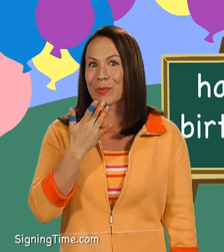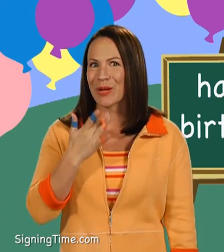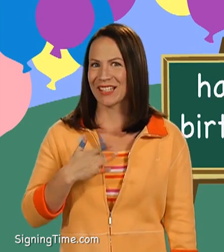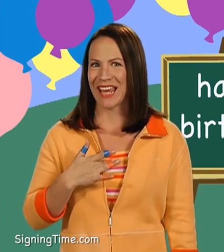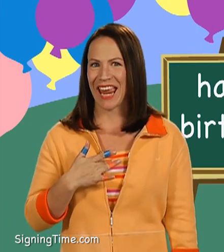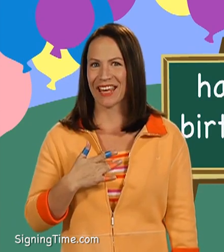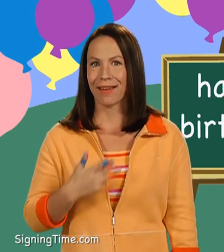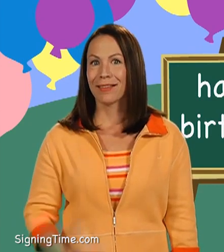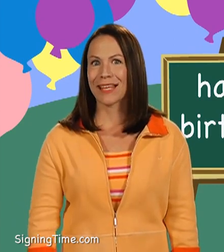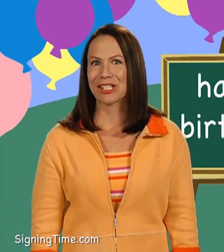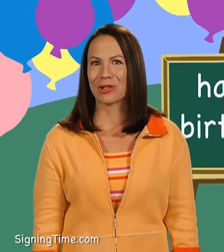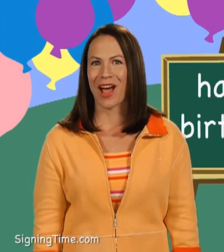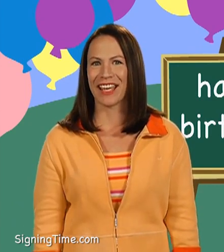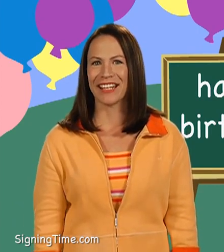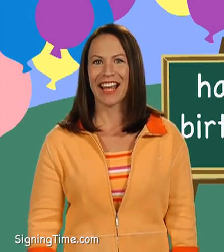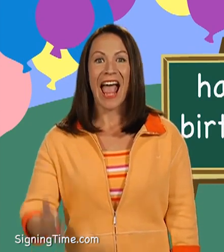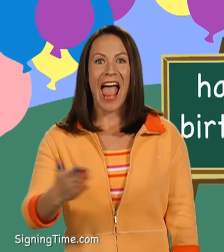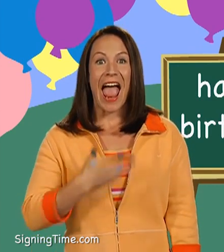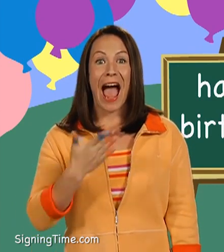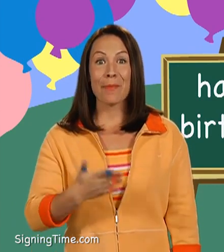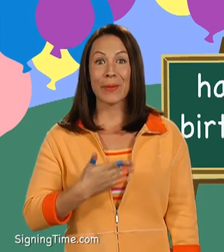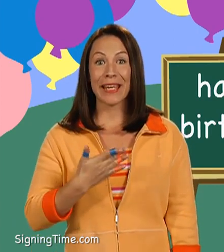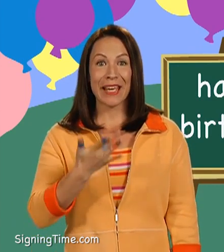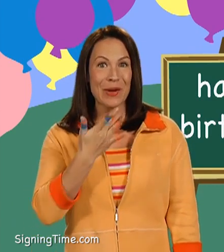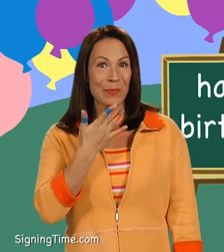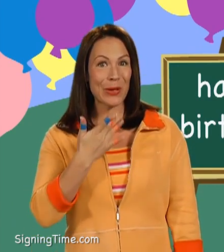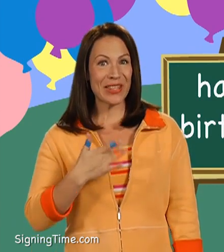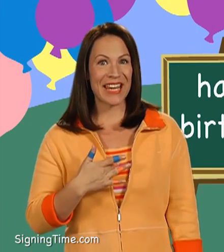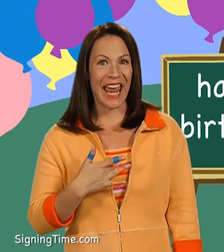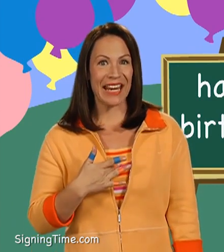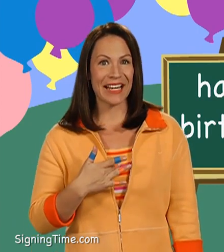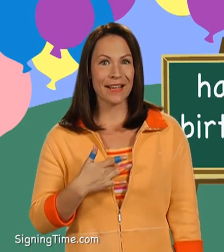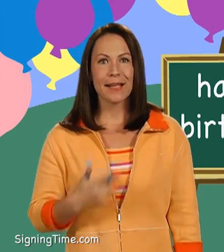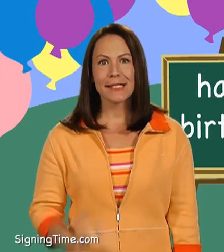Birthday. Lets try it. Happy birthday.